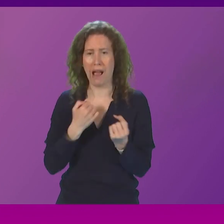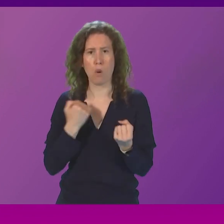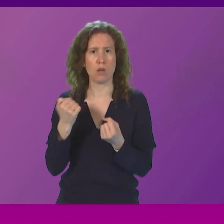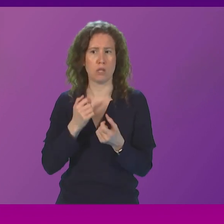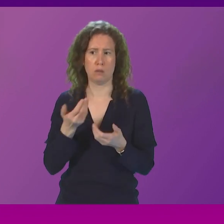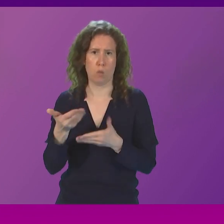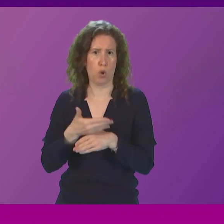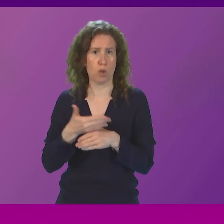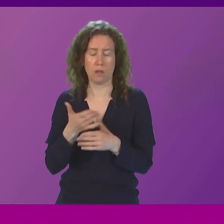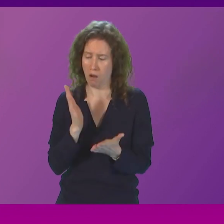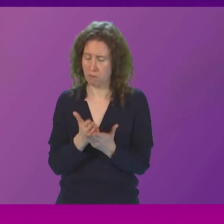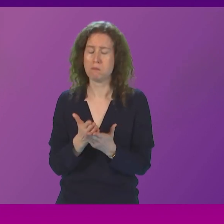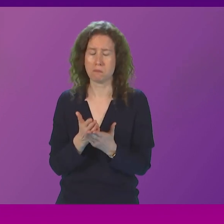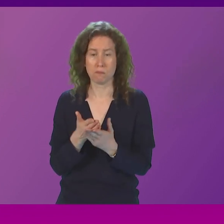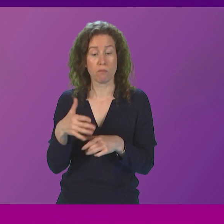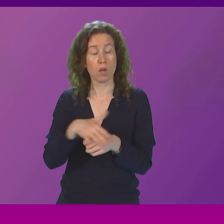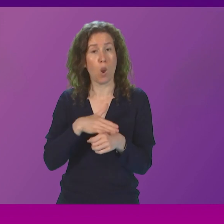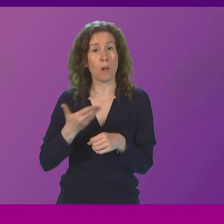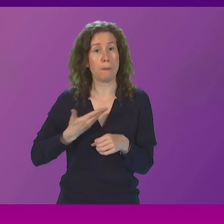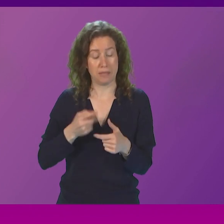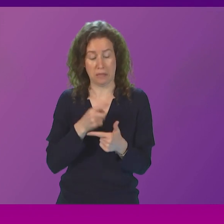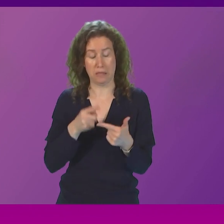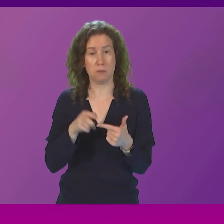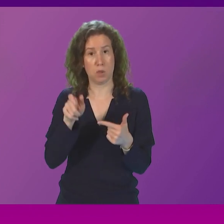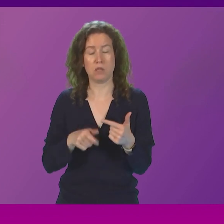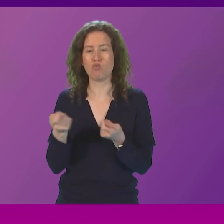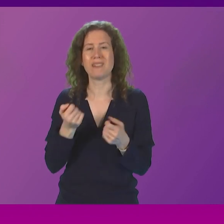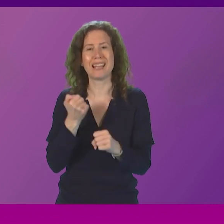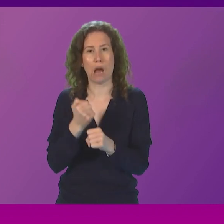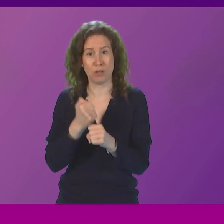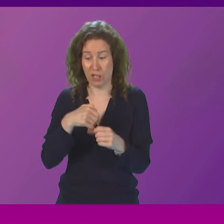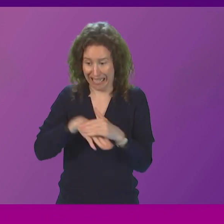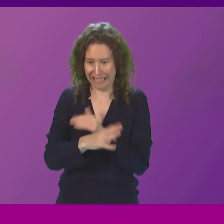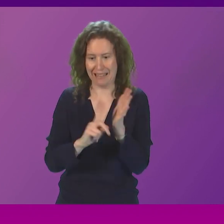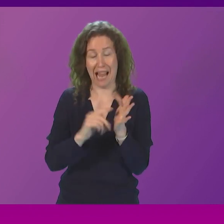shadow of a doubt.” Local business owner William Paton, who runs a garage within the restricted zone, said: